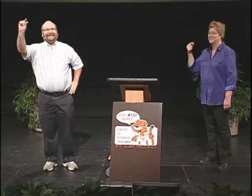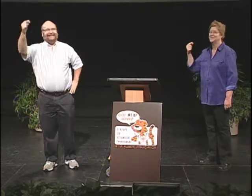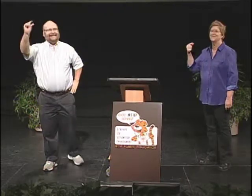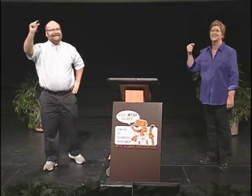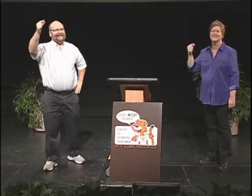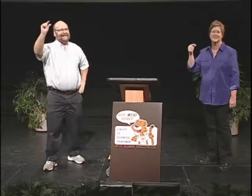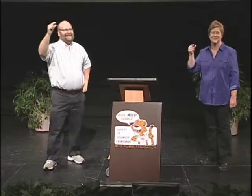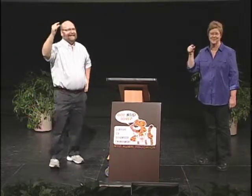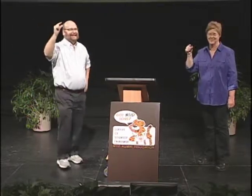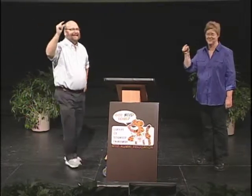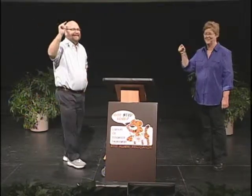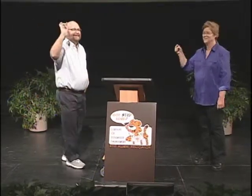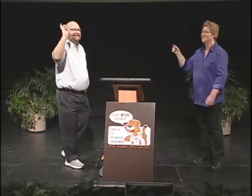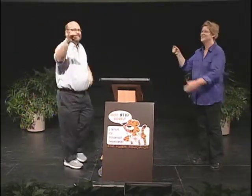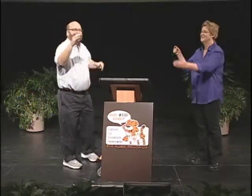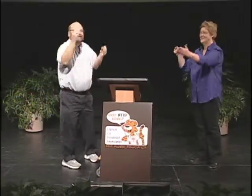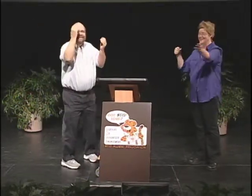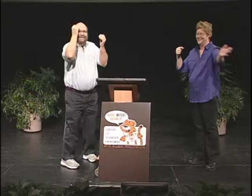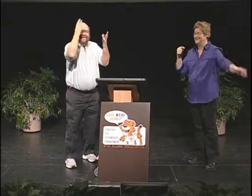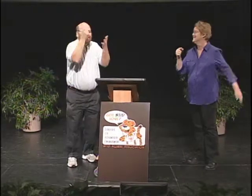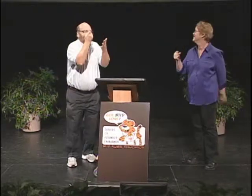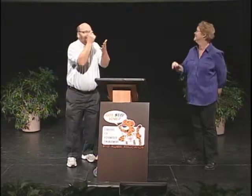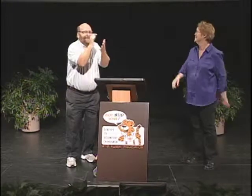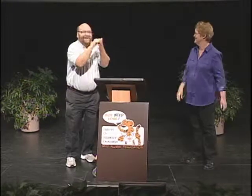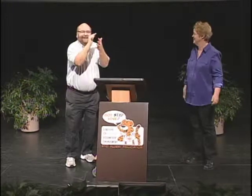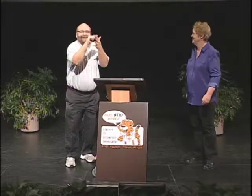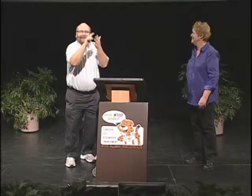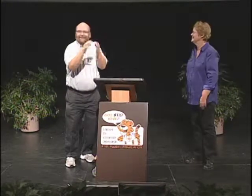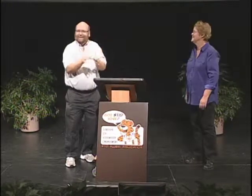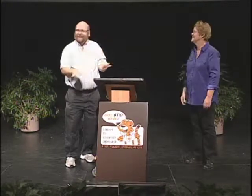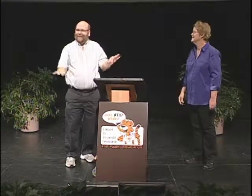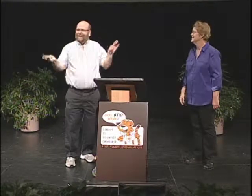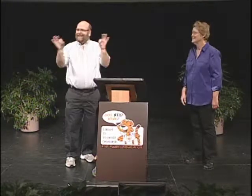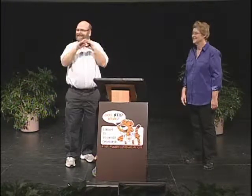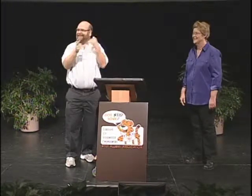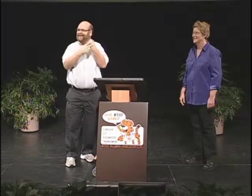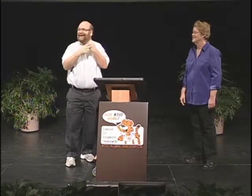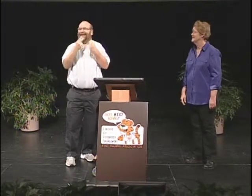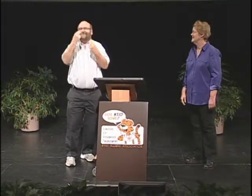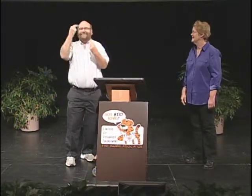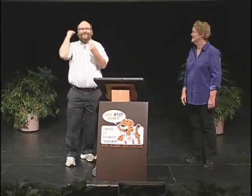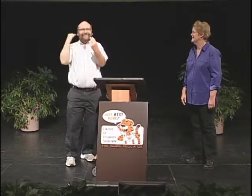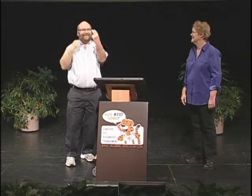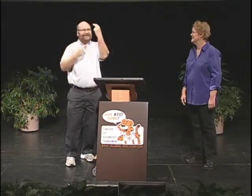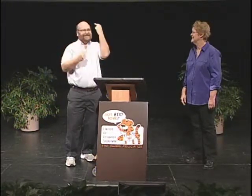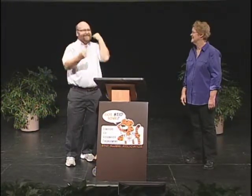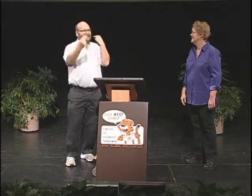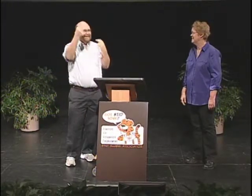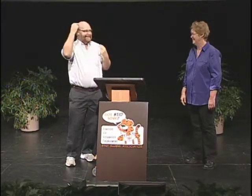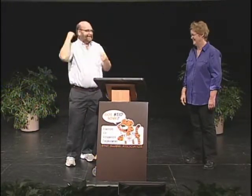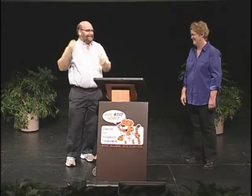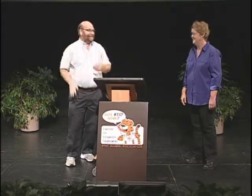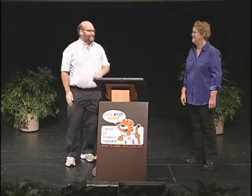Green, indeed. Yup. Recall. So it may seem like tidbits to many people,